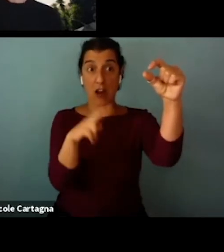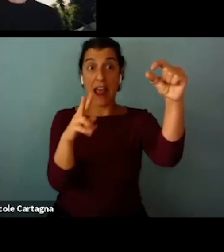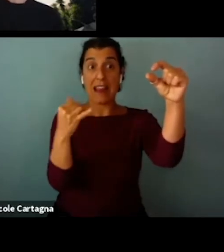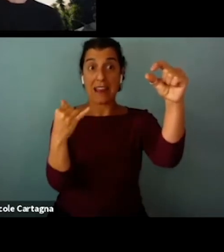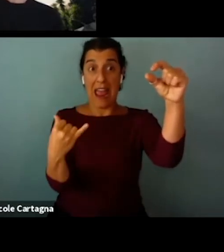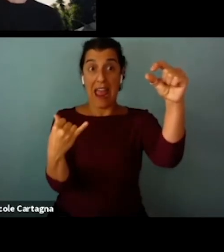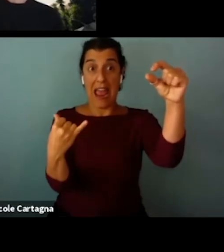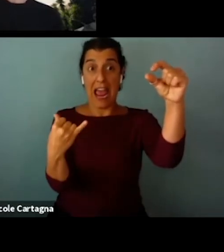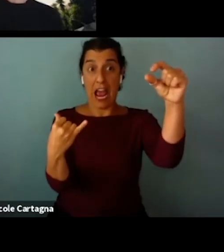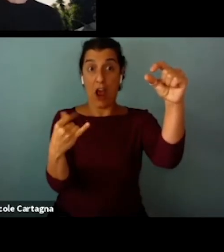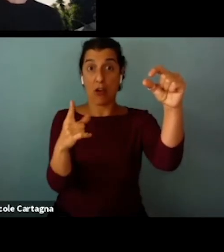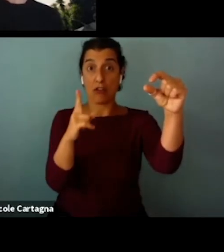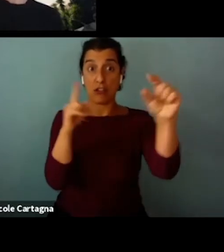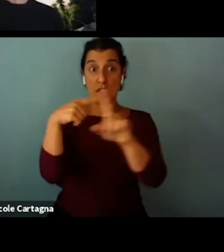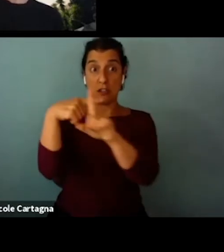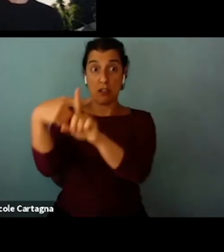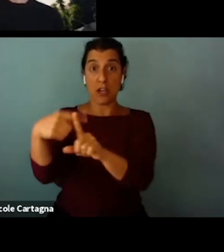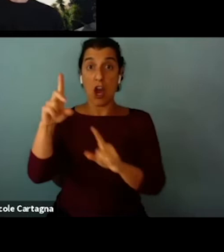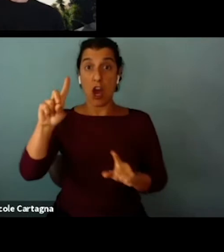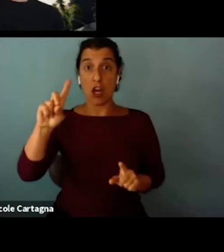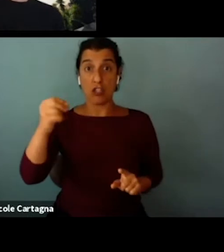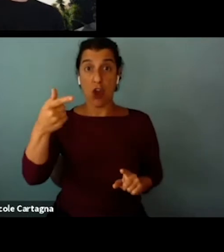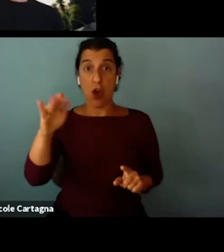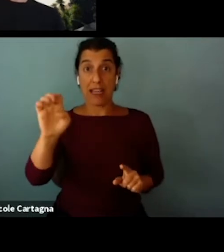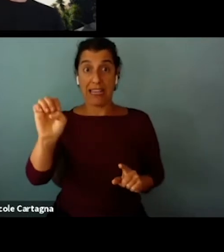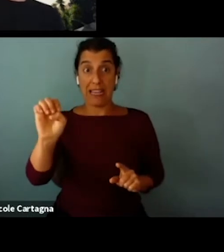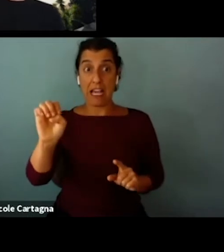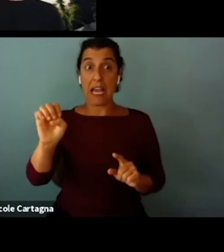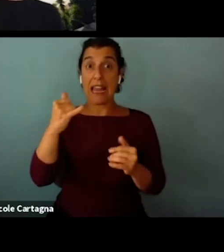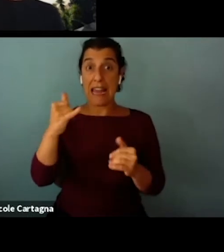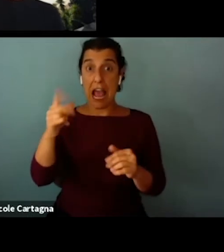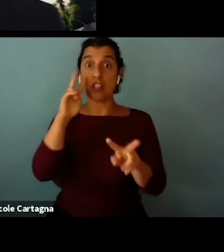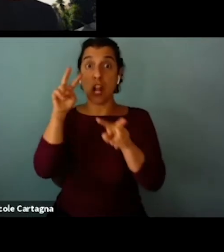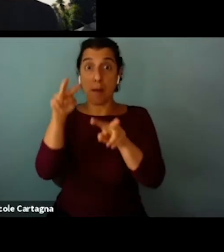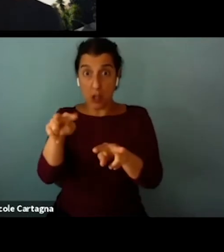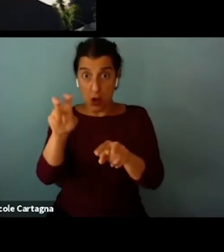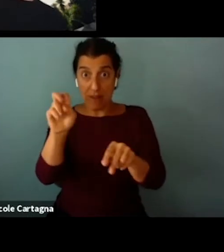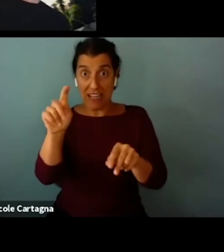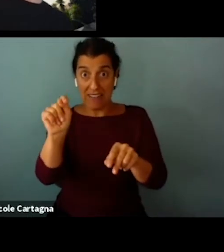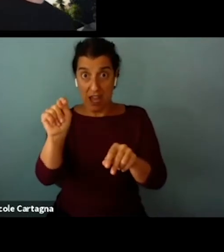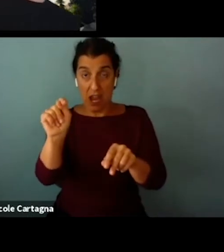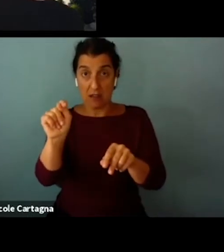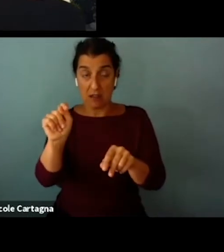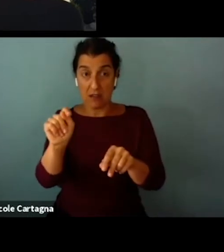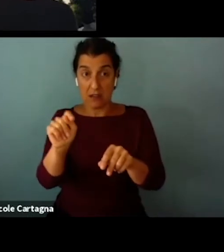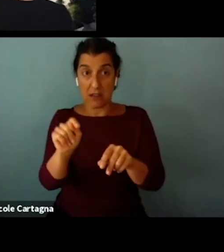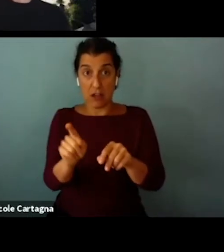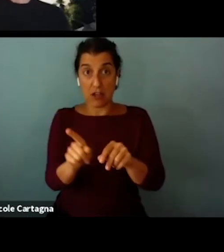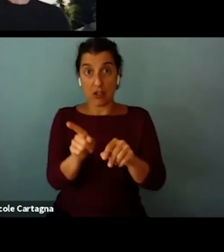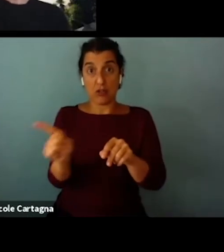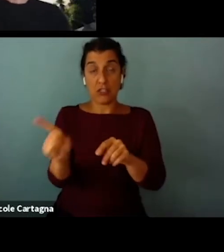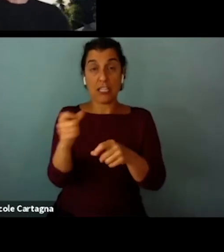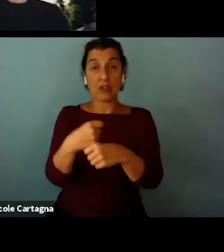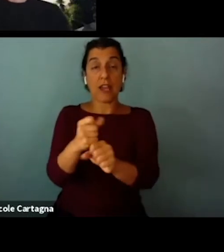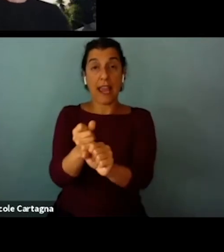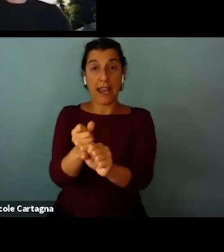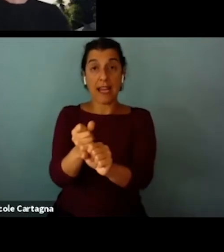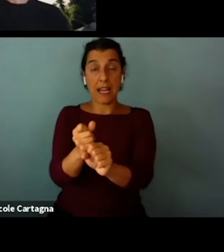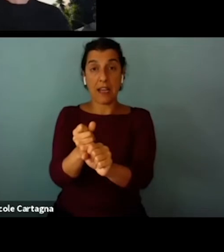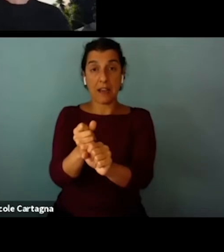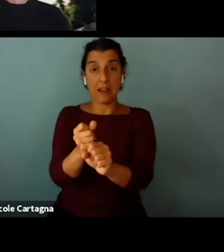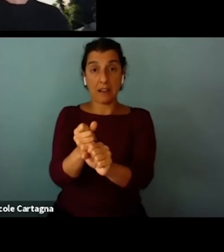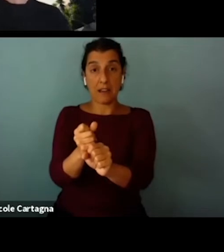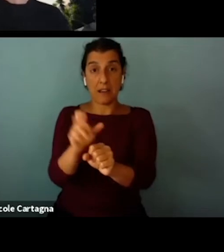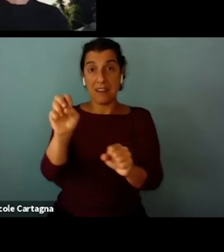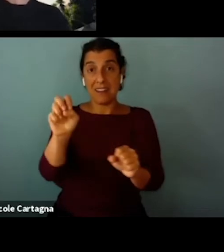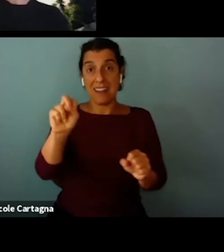she's doggy observing an event so she's creating a sort of encoding the fact that this event happened